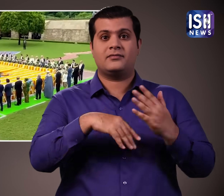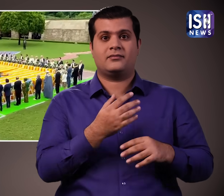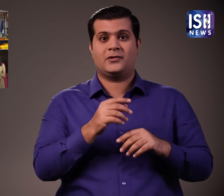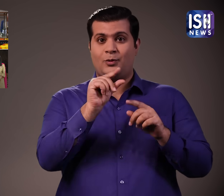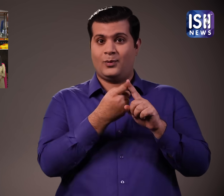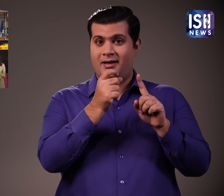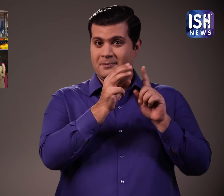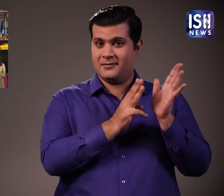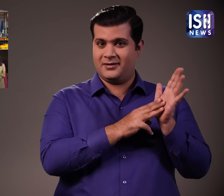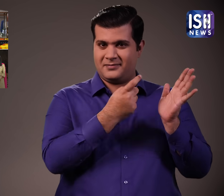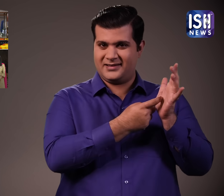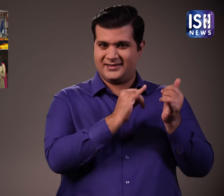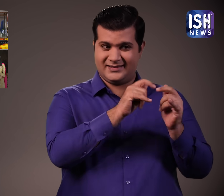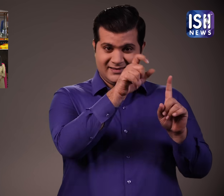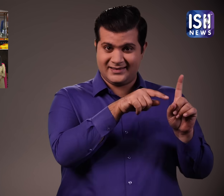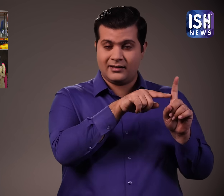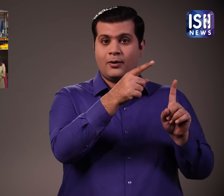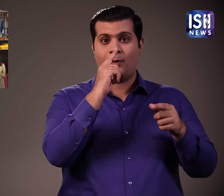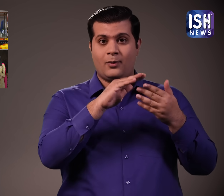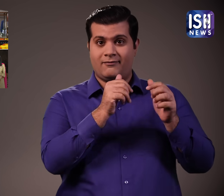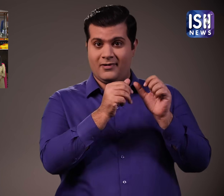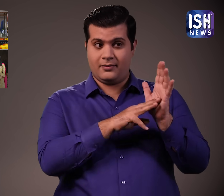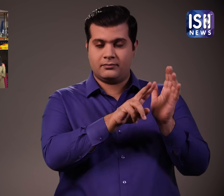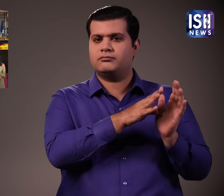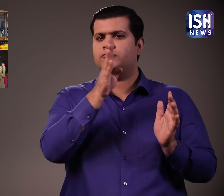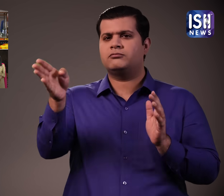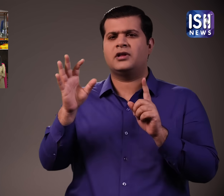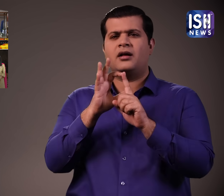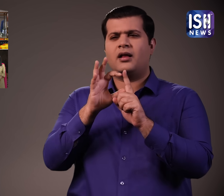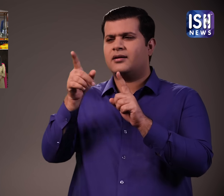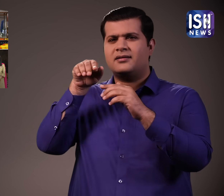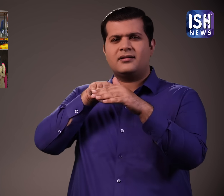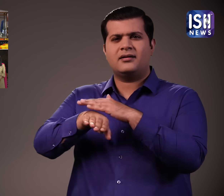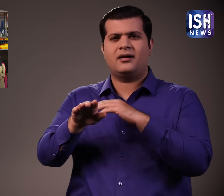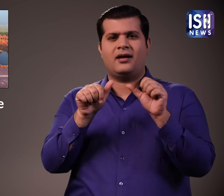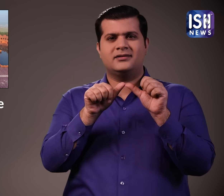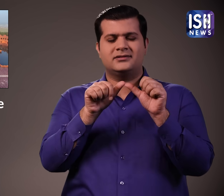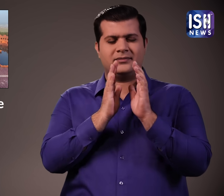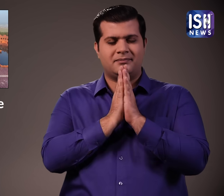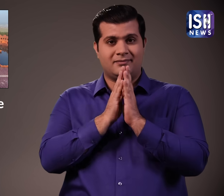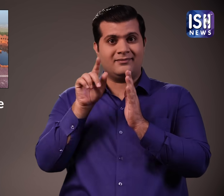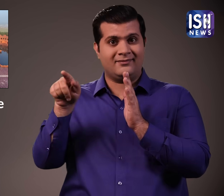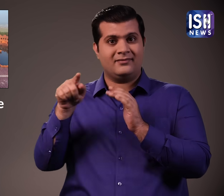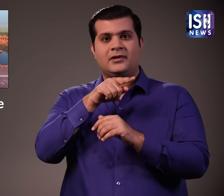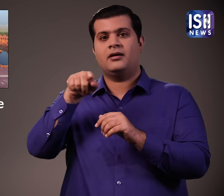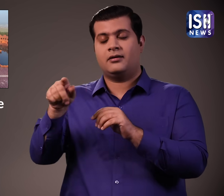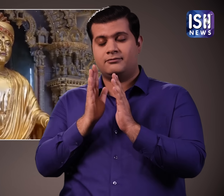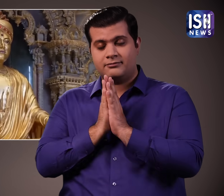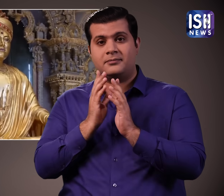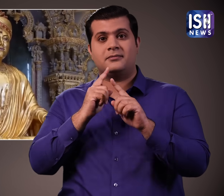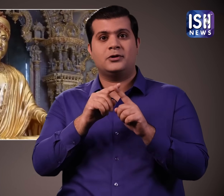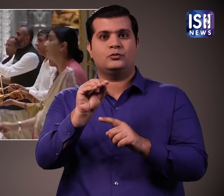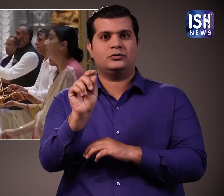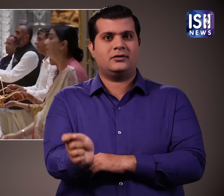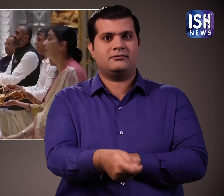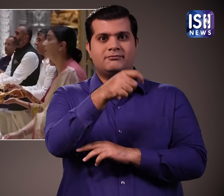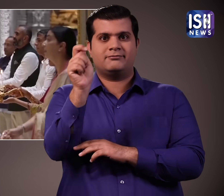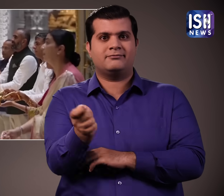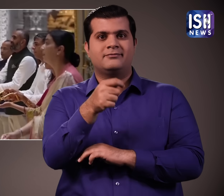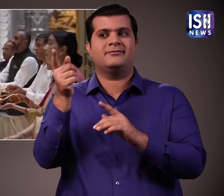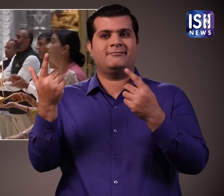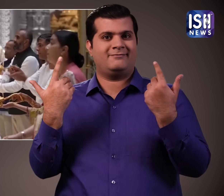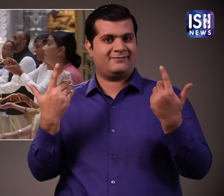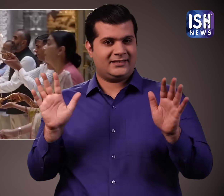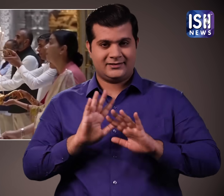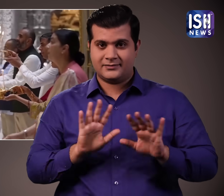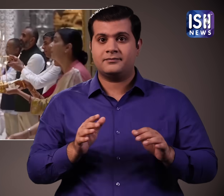Later PM Sunak and his wife visited Delhi's Akshardham temple where they performed an aarti and pooja.